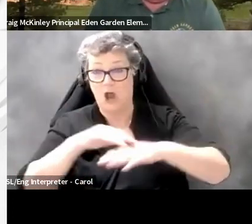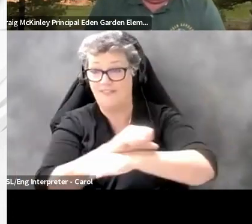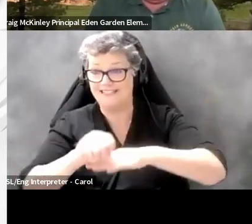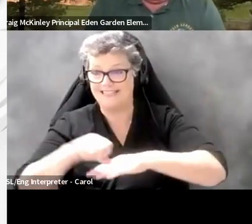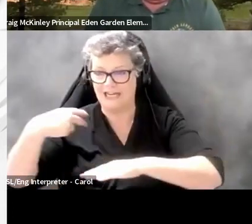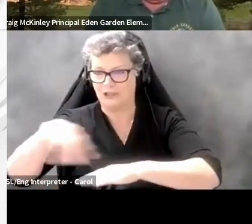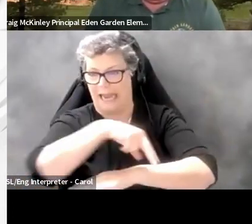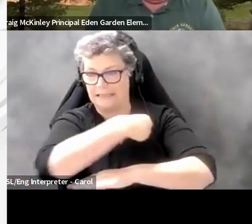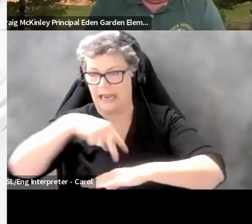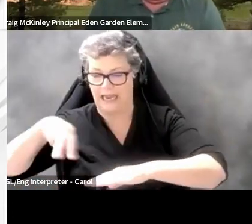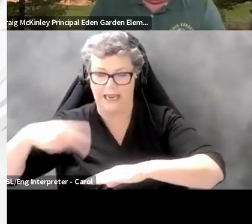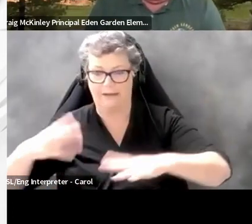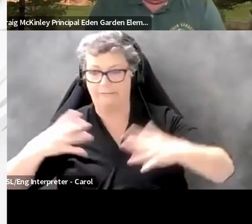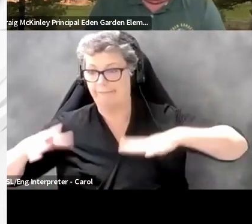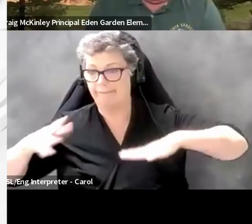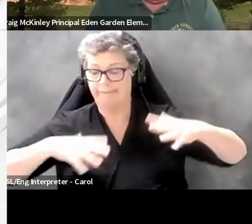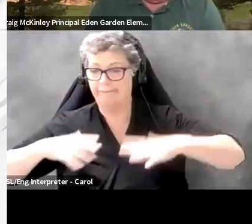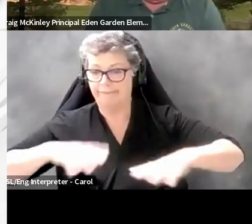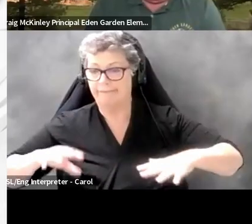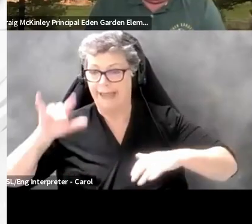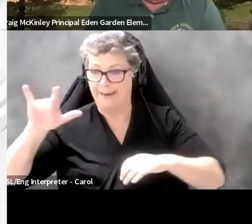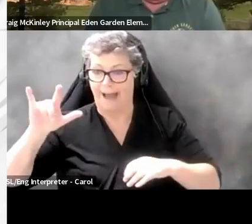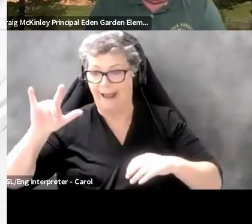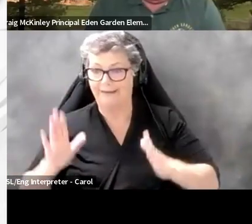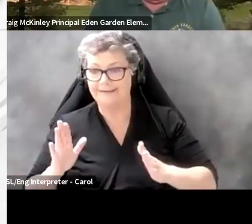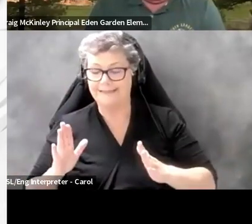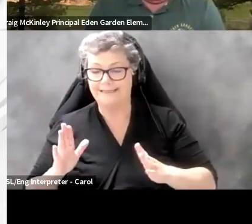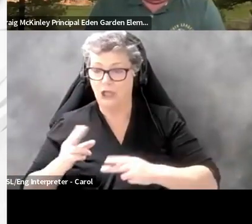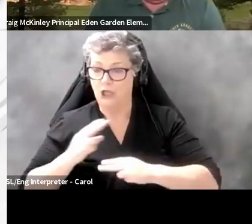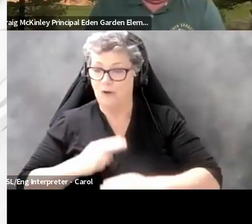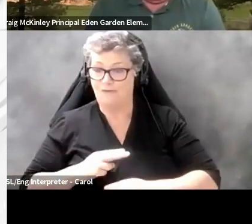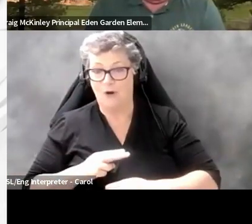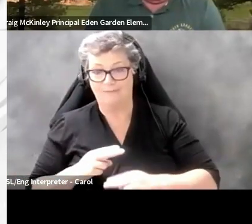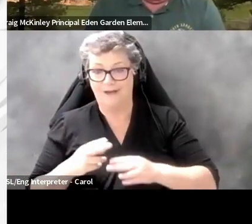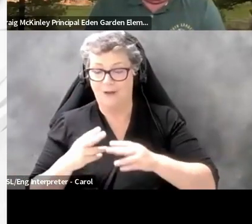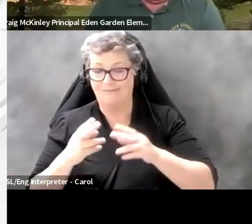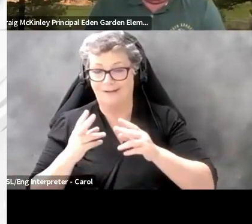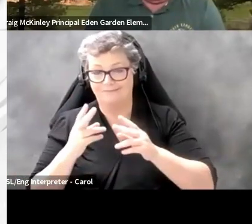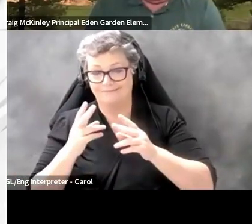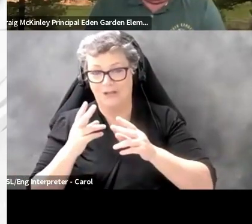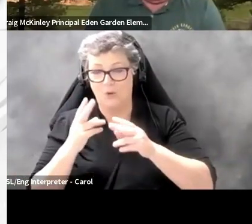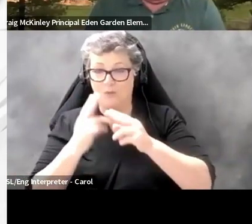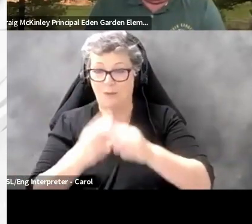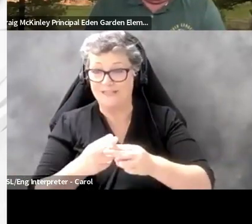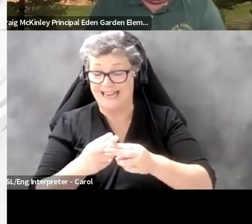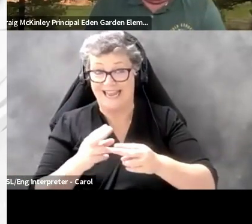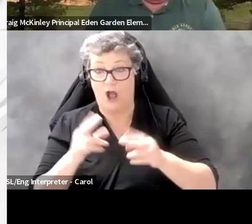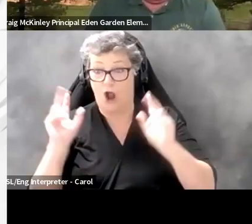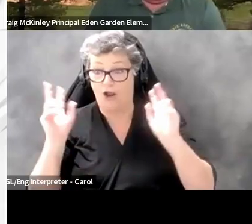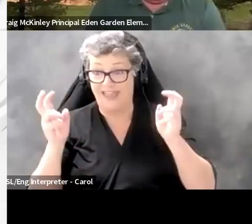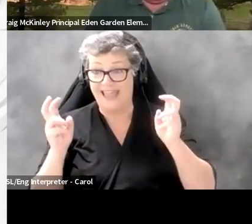around dressed in a pilot's uniform representing our theme for this next year of Go Beyond and